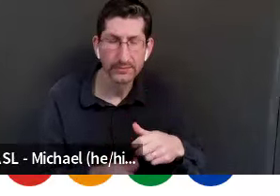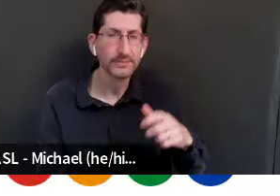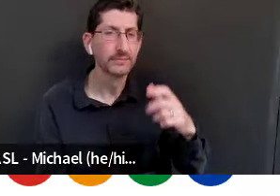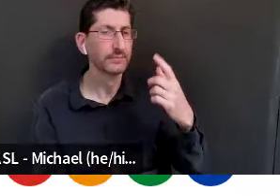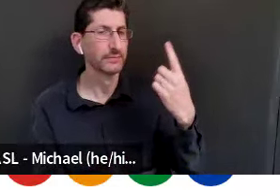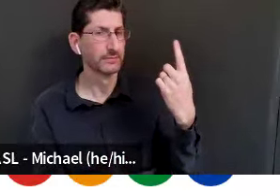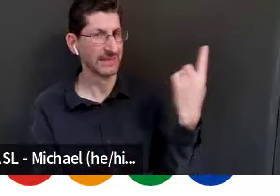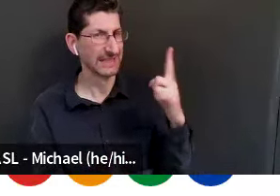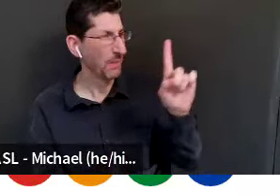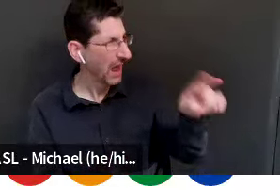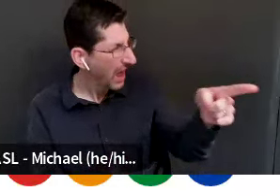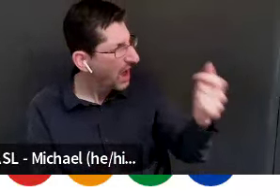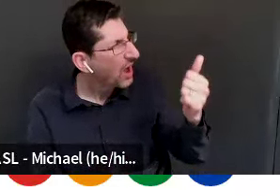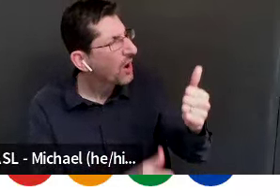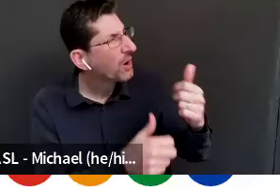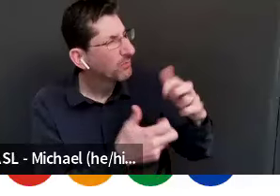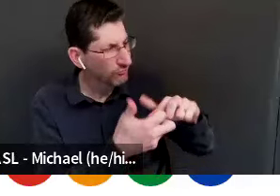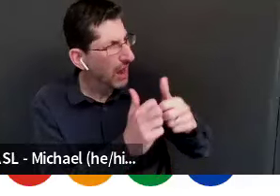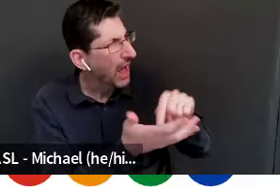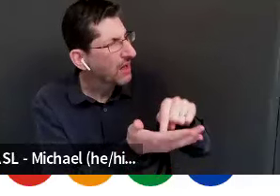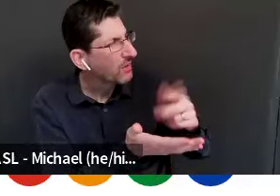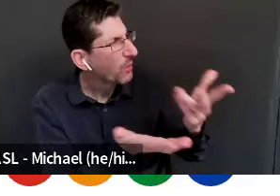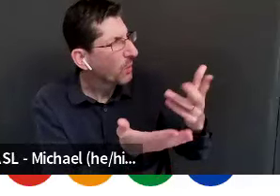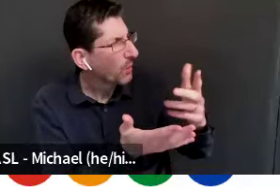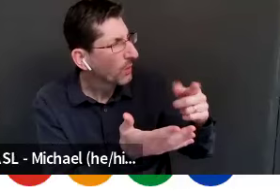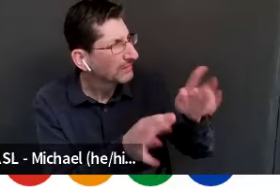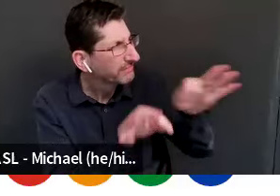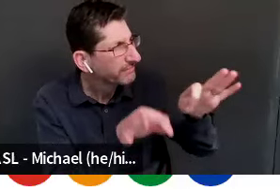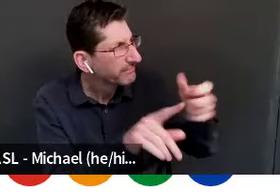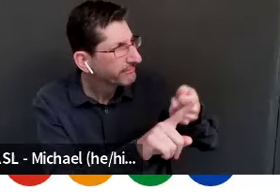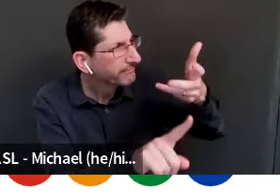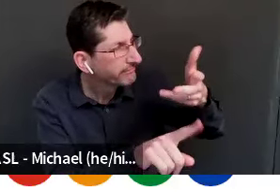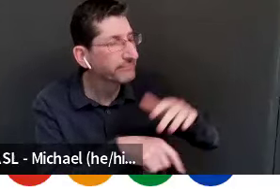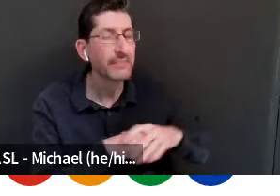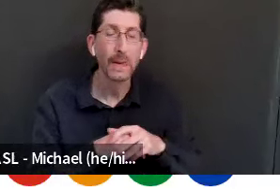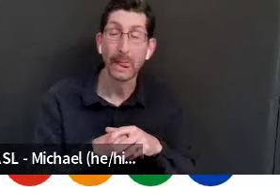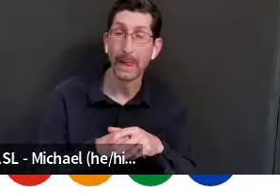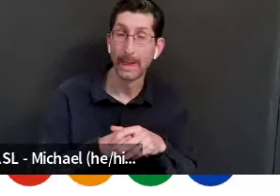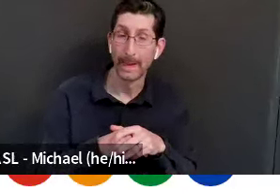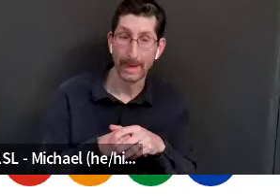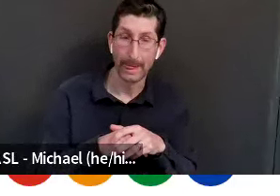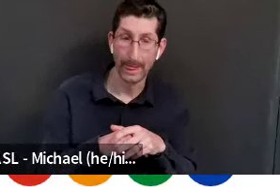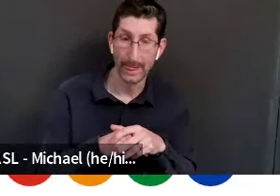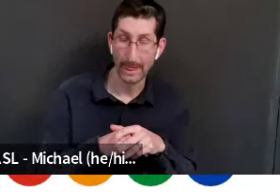EASILY. THE POOR TRAC -- THE MBTA LINE OR THE TRAC PEOPLE THAT REALLY CAN'T DEBUG EASILY.